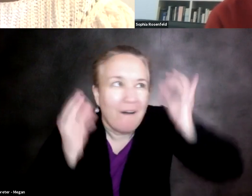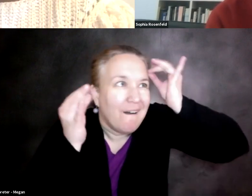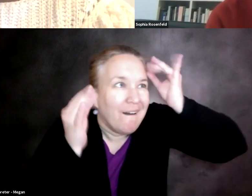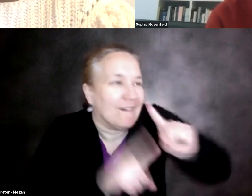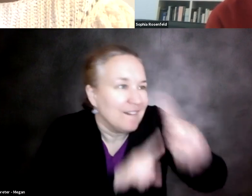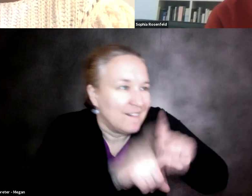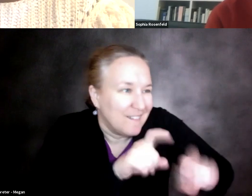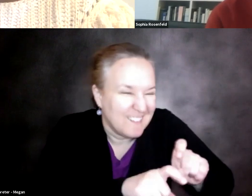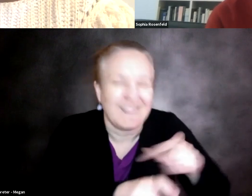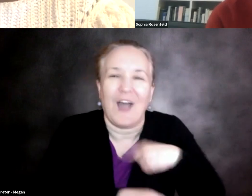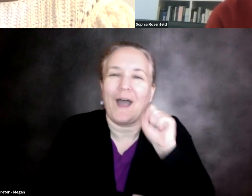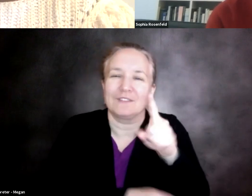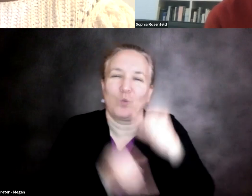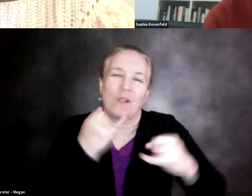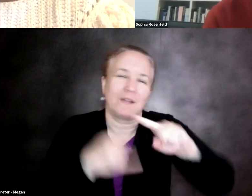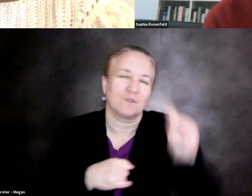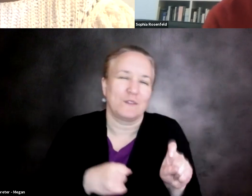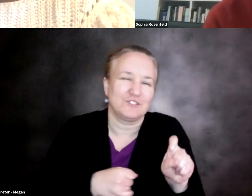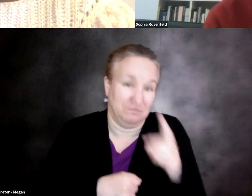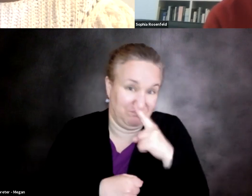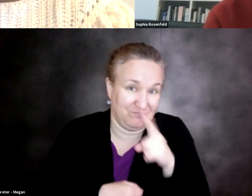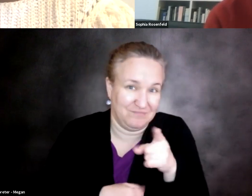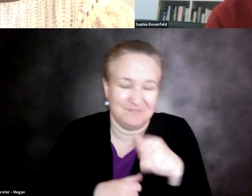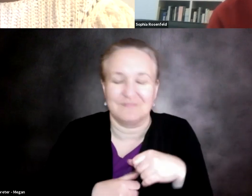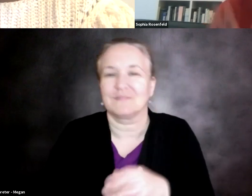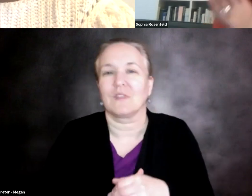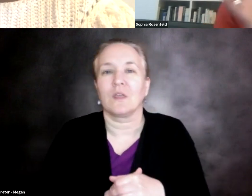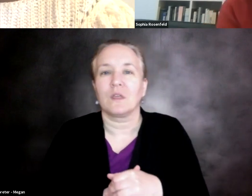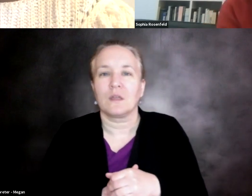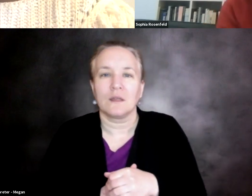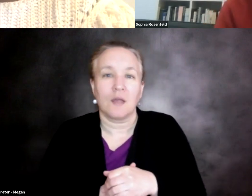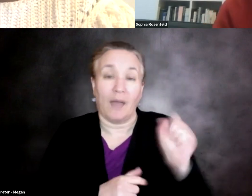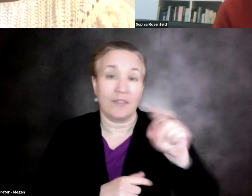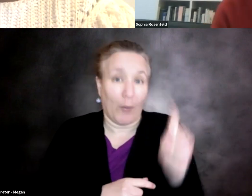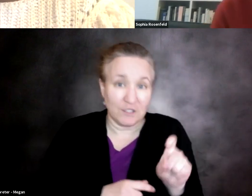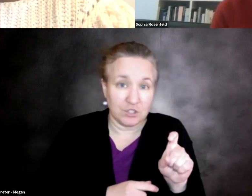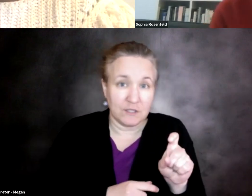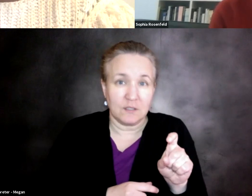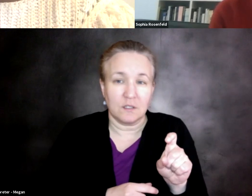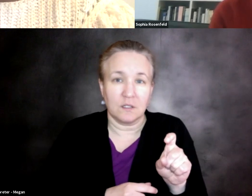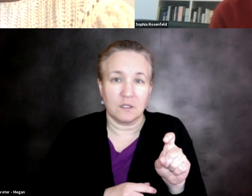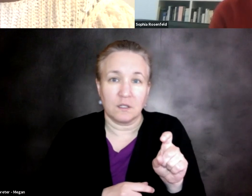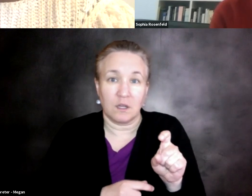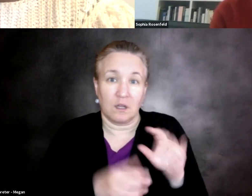I'll ask you one last question though, if that's all right. And the question-- you can put aside, for the moment, the question about politics.